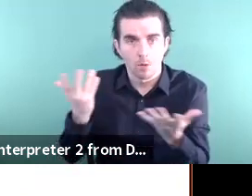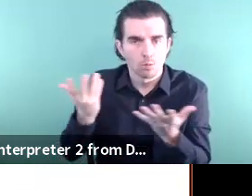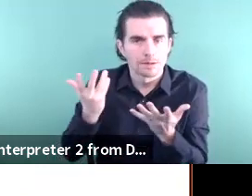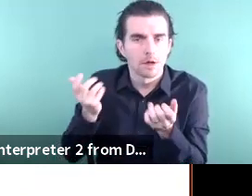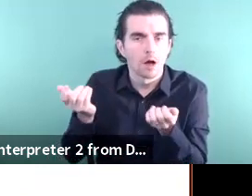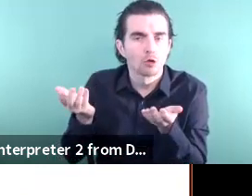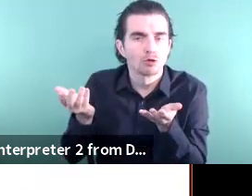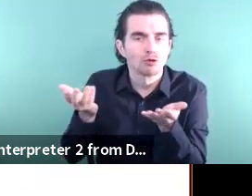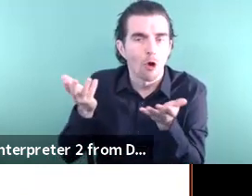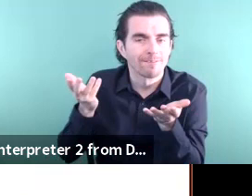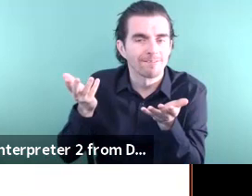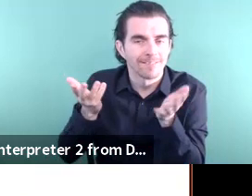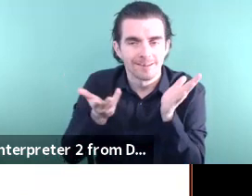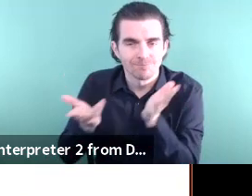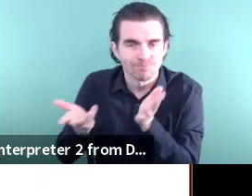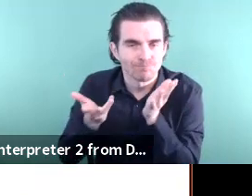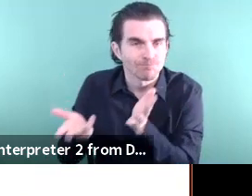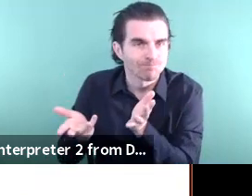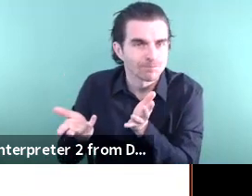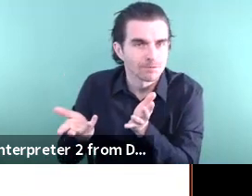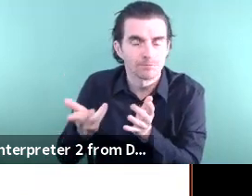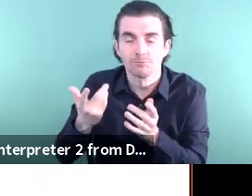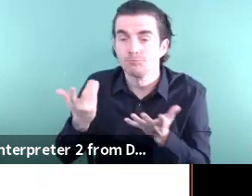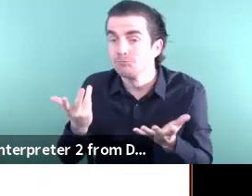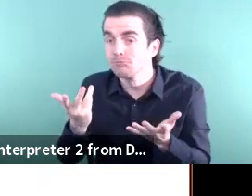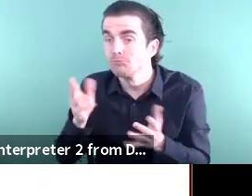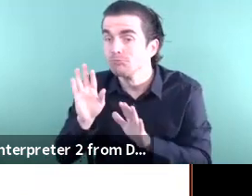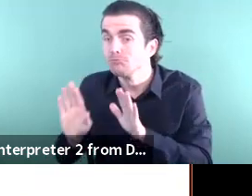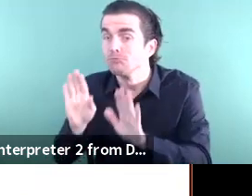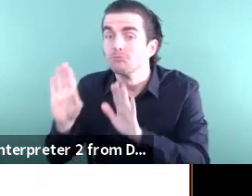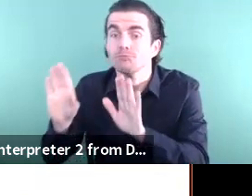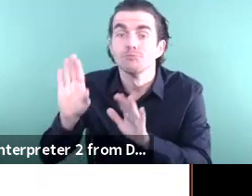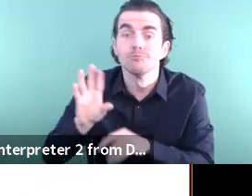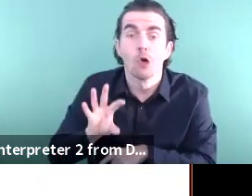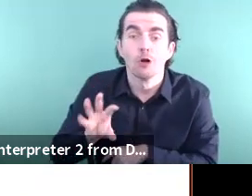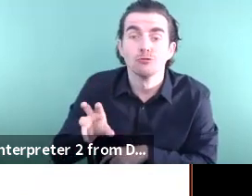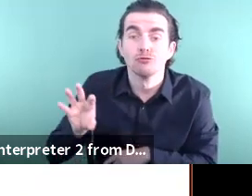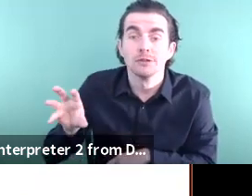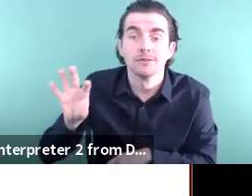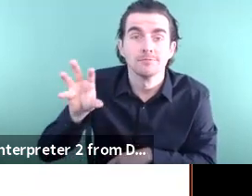that determine eligibility based on welfare assessment in order to ensure